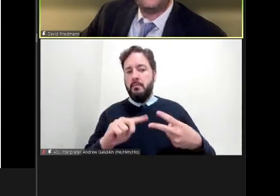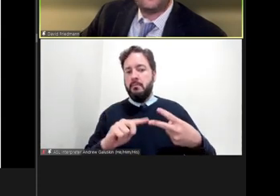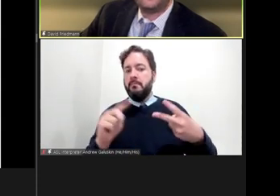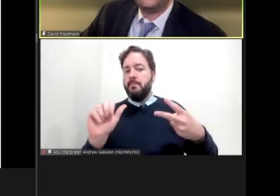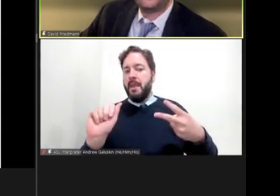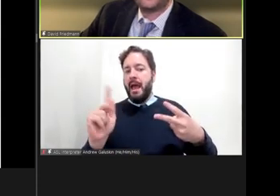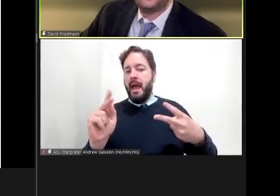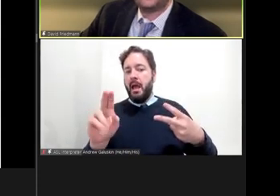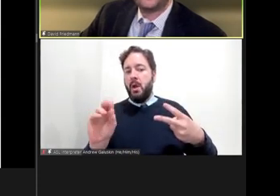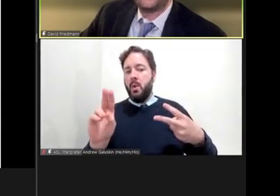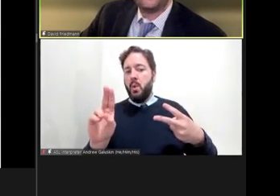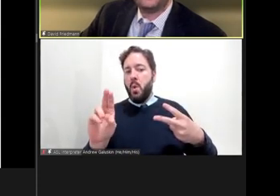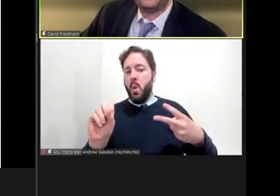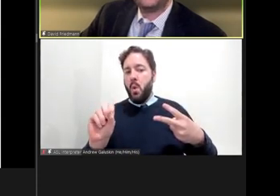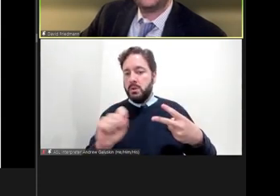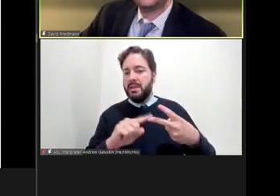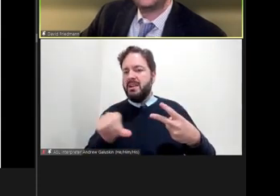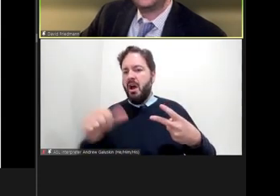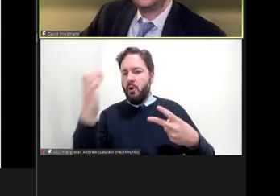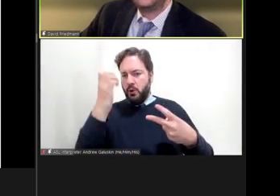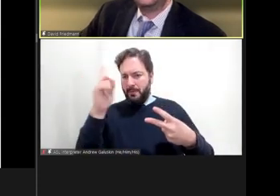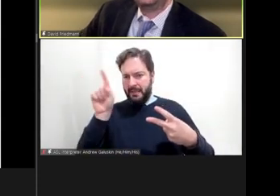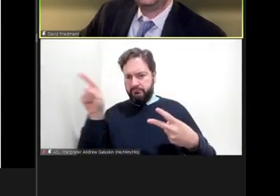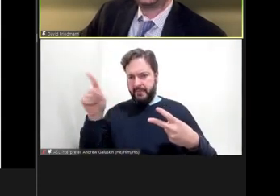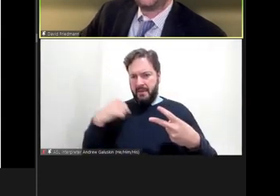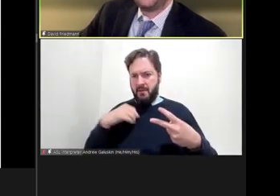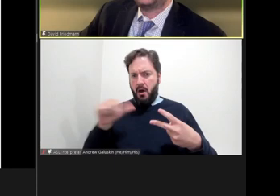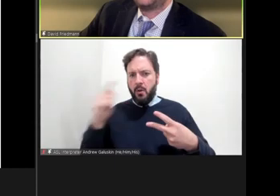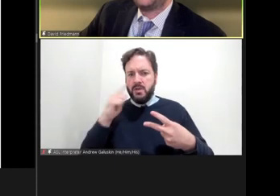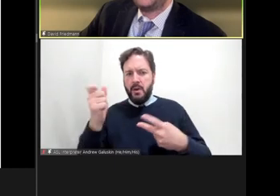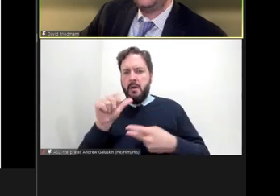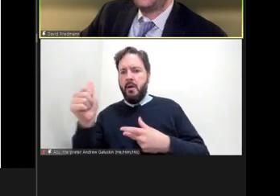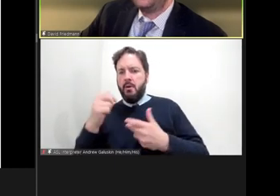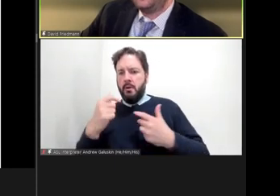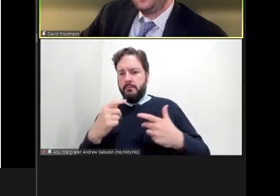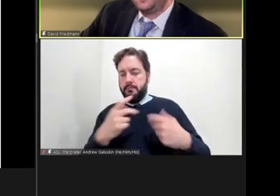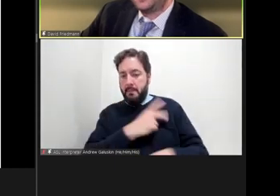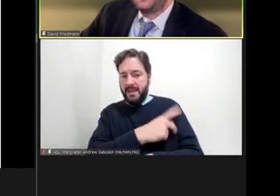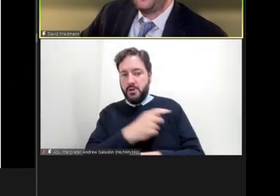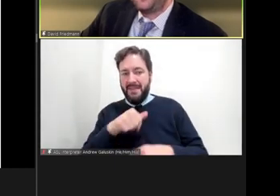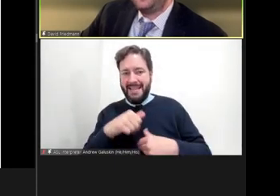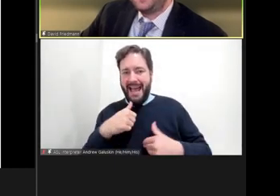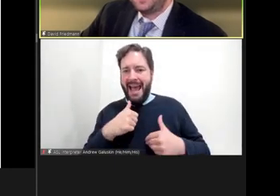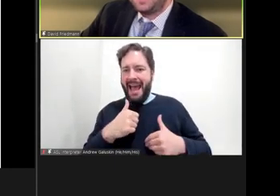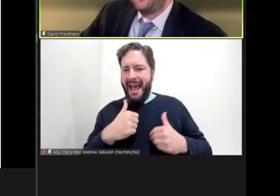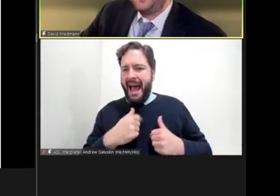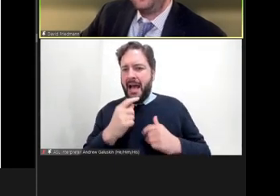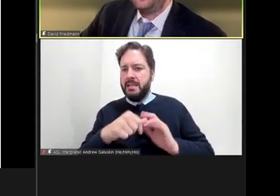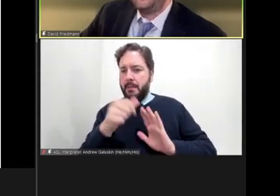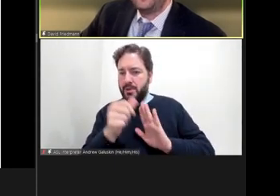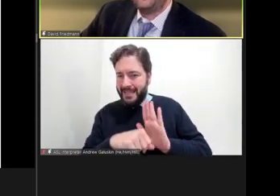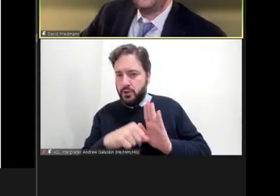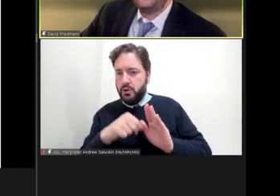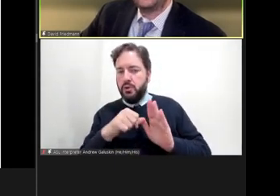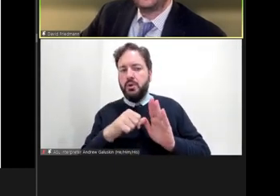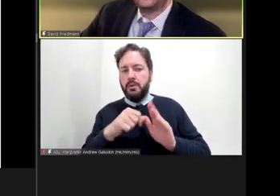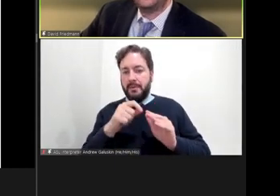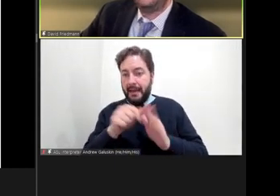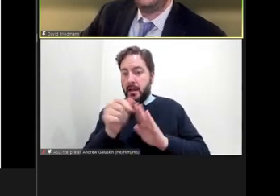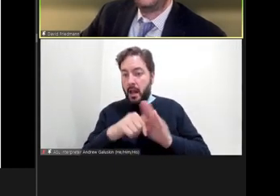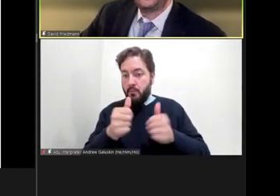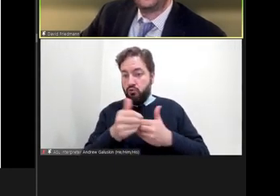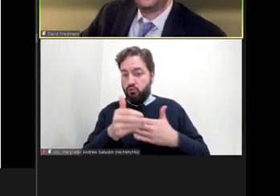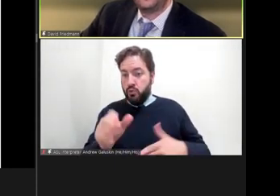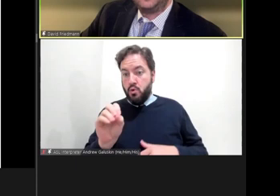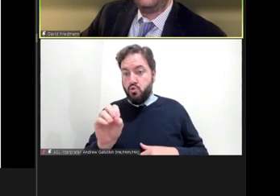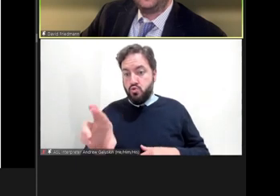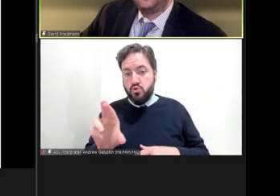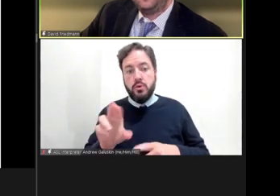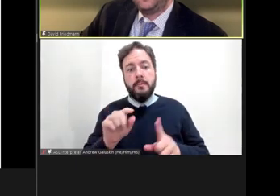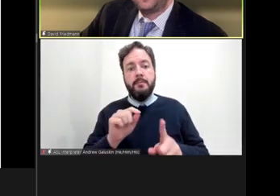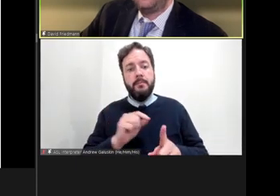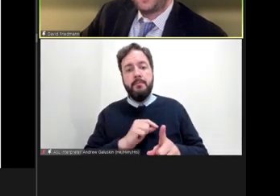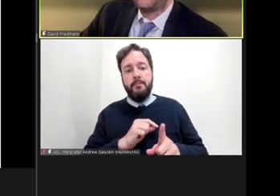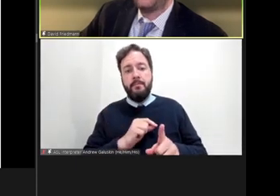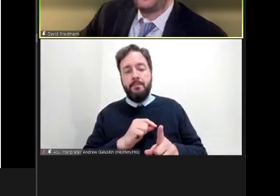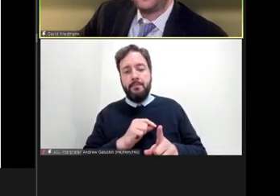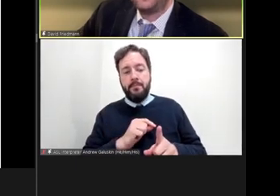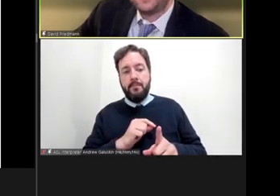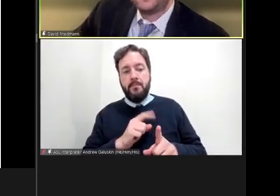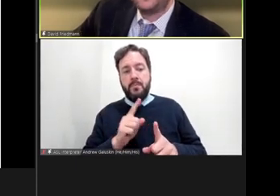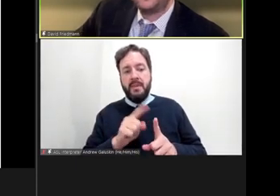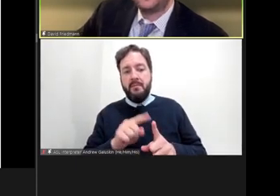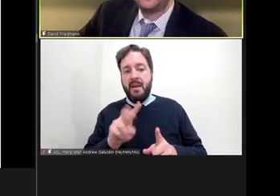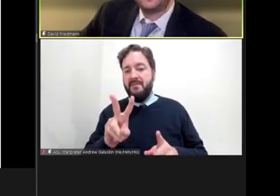have rolling trials or ongoing ones. There is a viral vector that's used in the operating room to